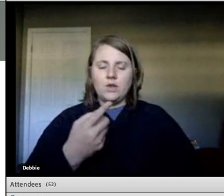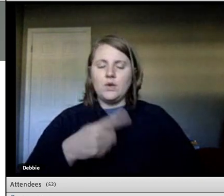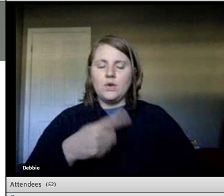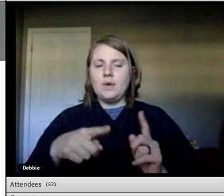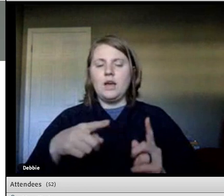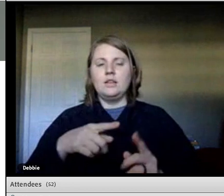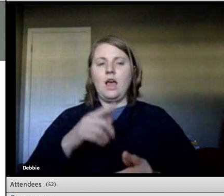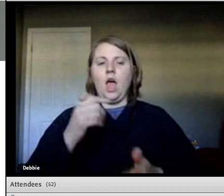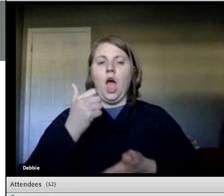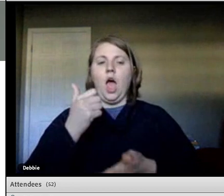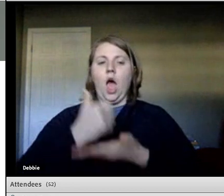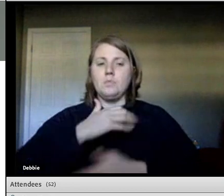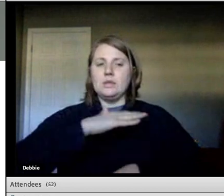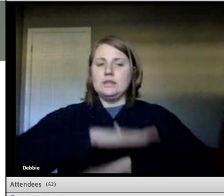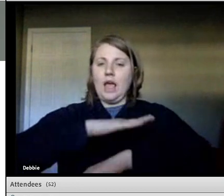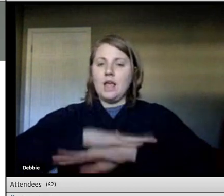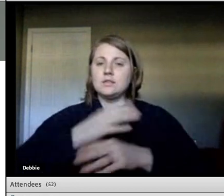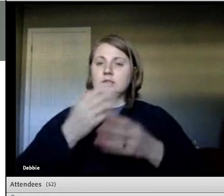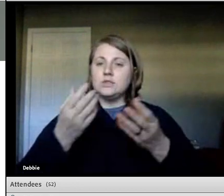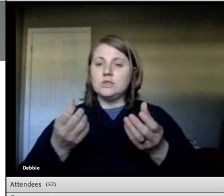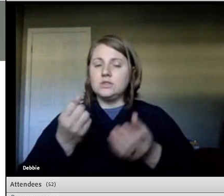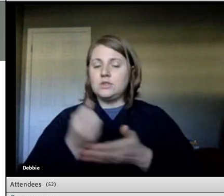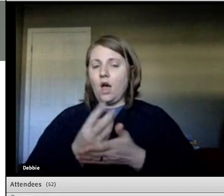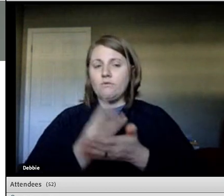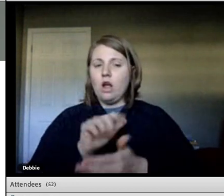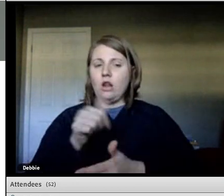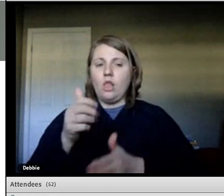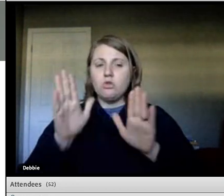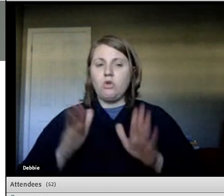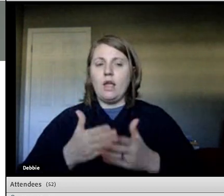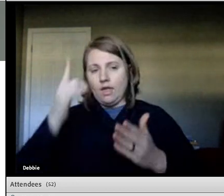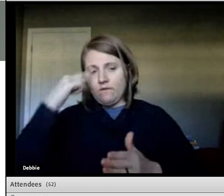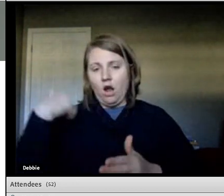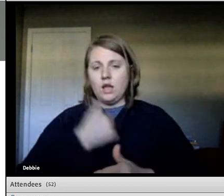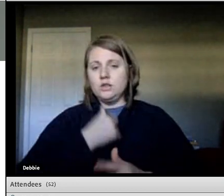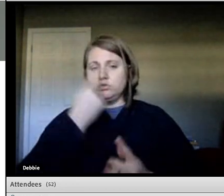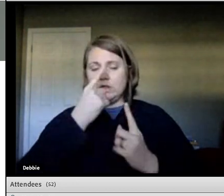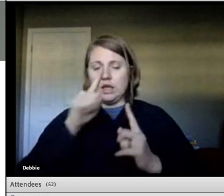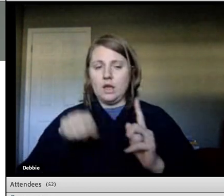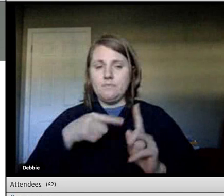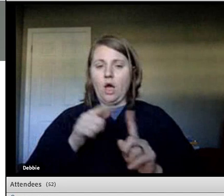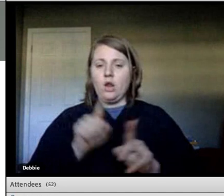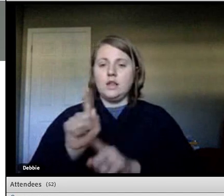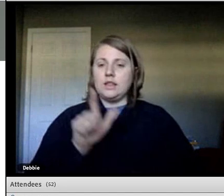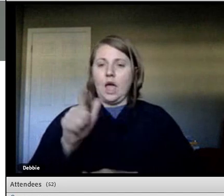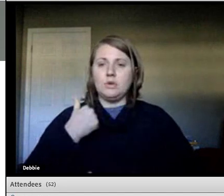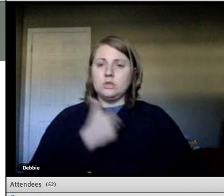is another great thing for us to think about. As libraries, we often do this just off-the-cuff and very informally.